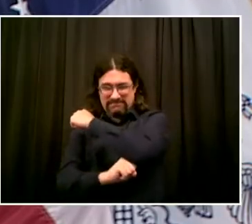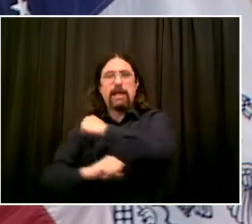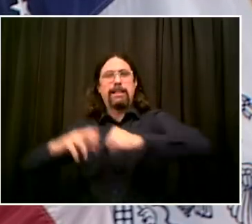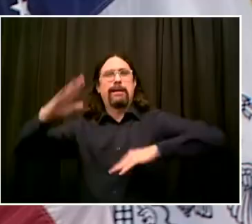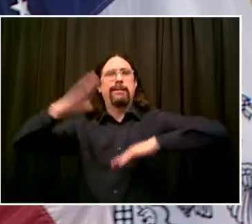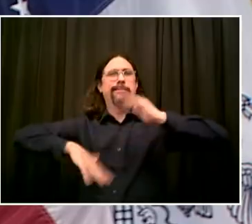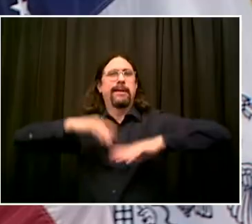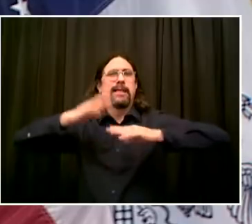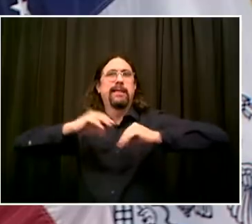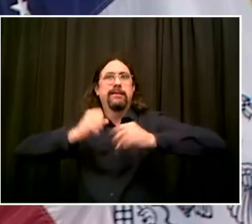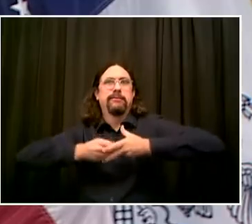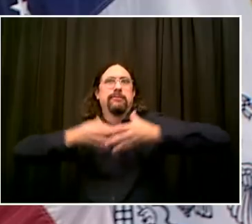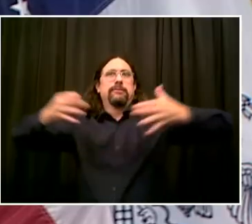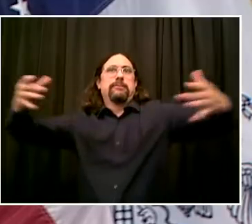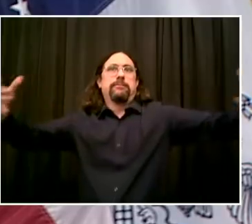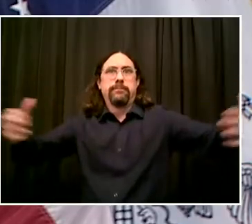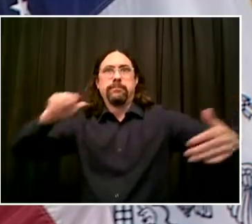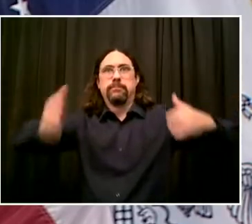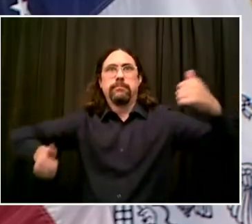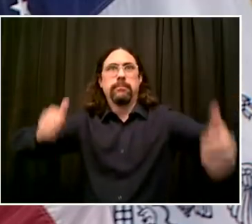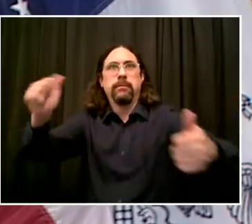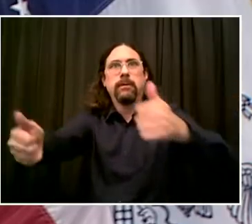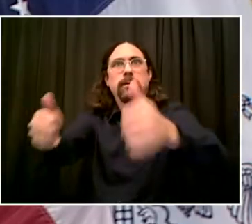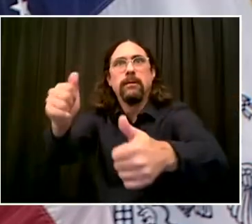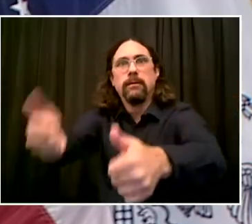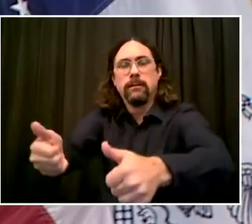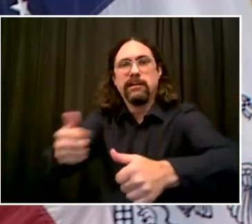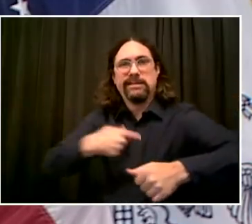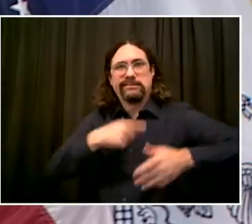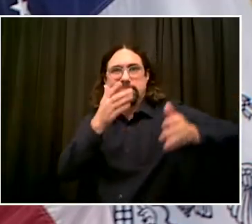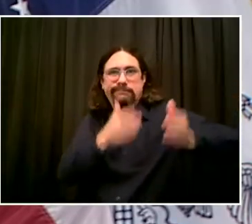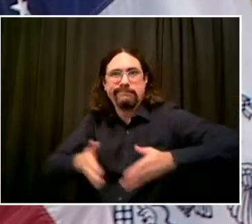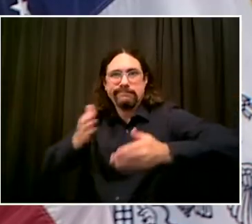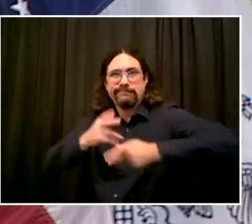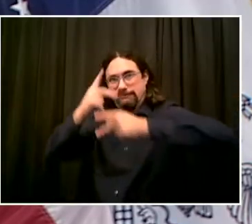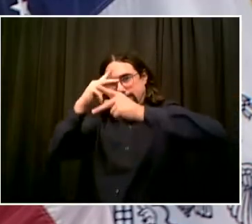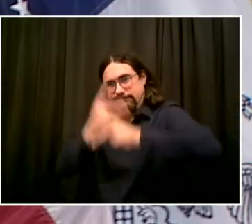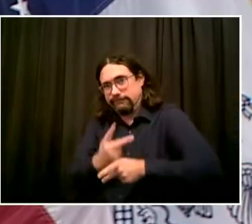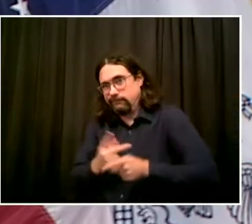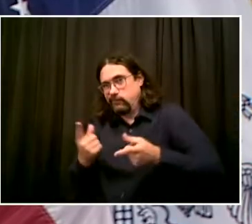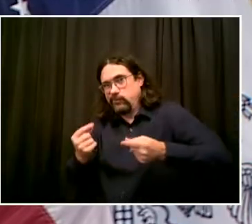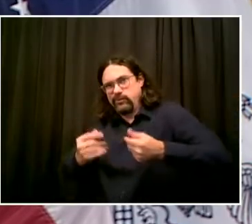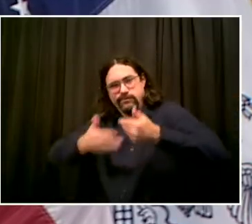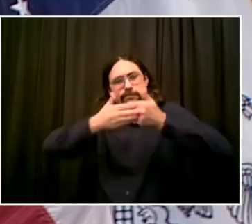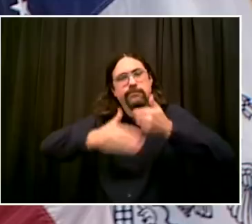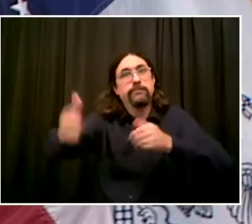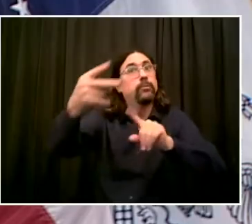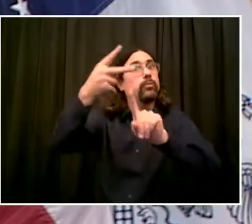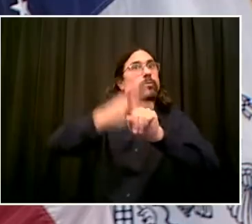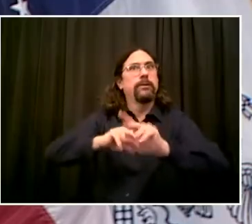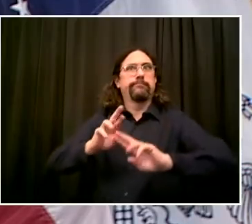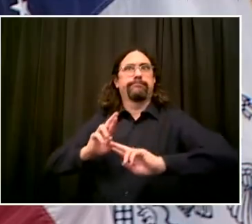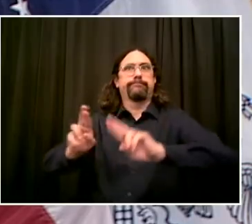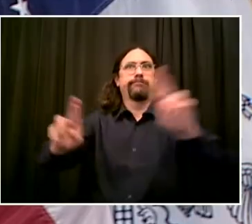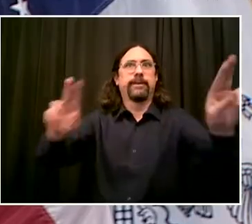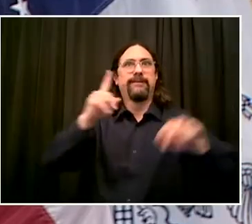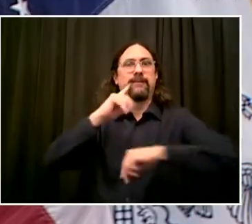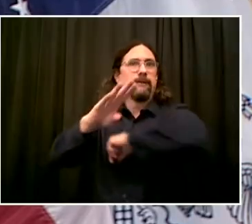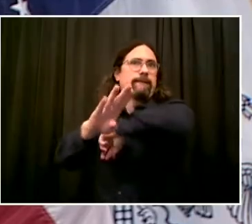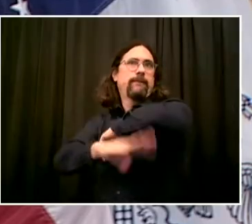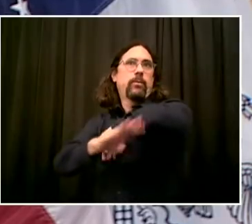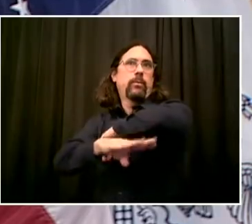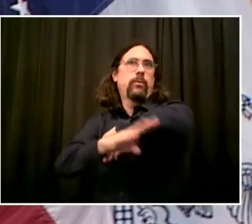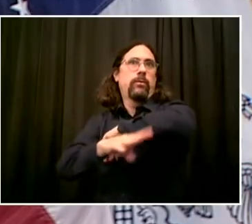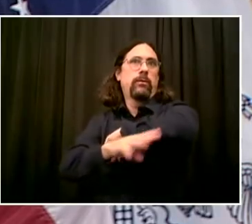BUILDING ON THAT